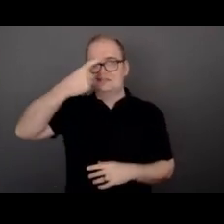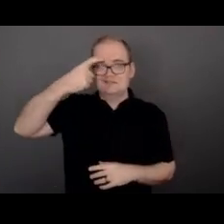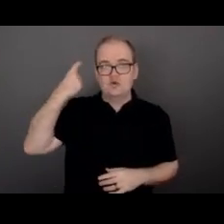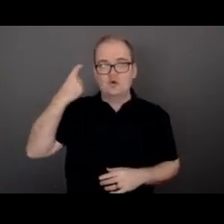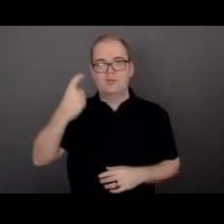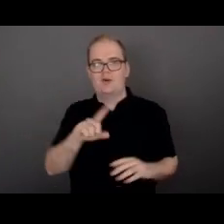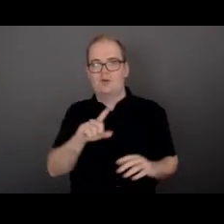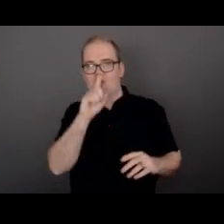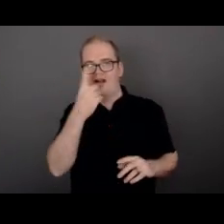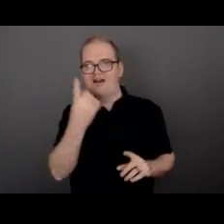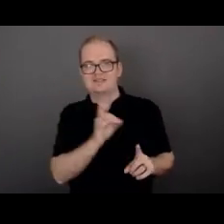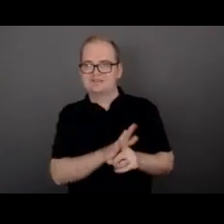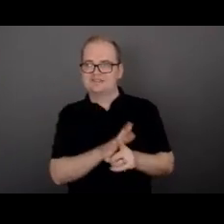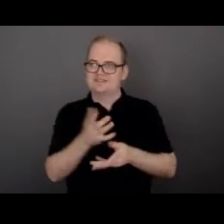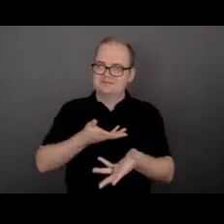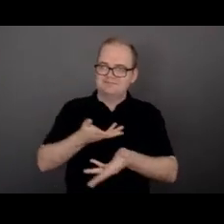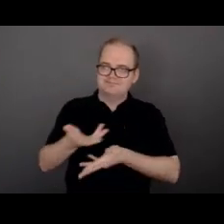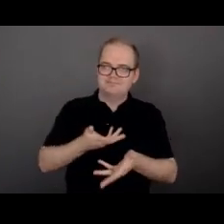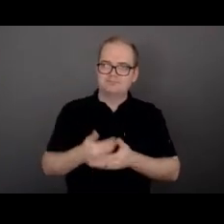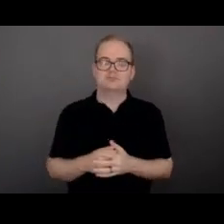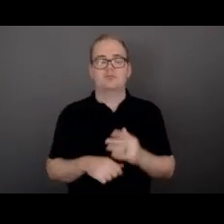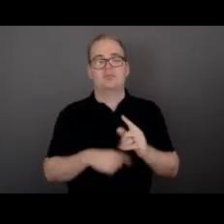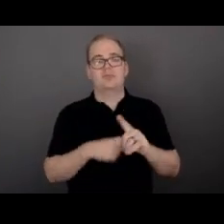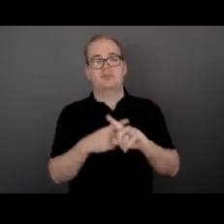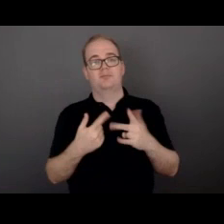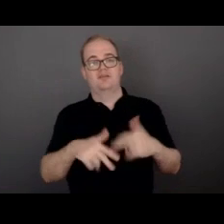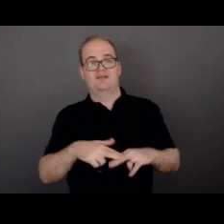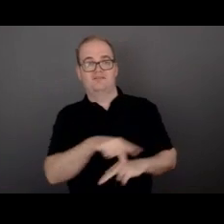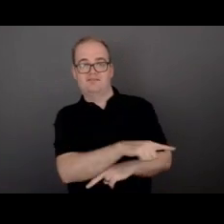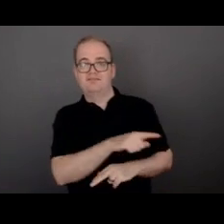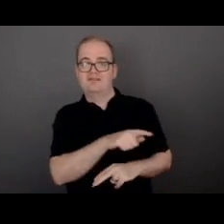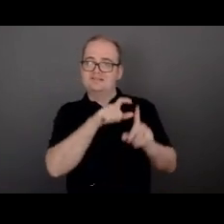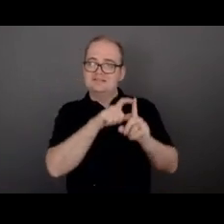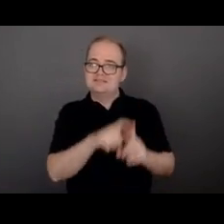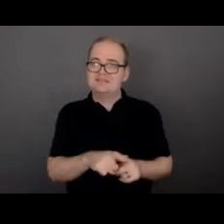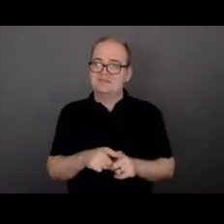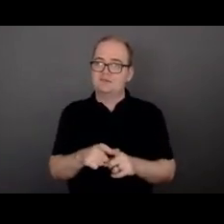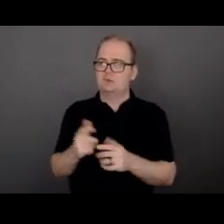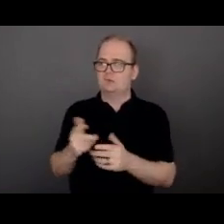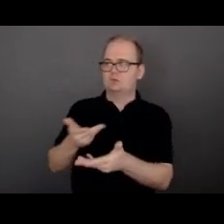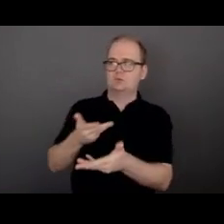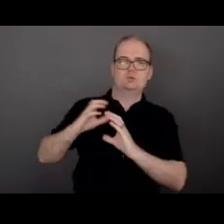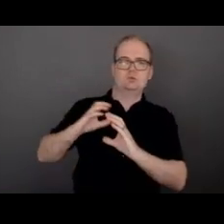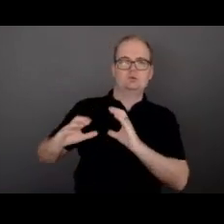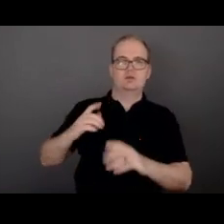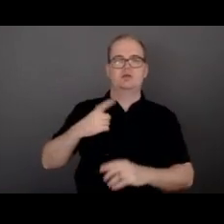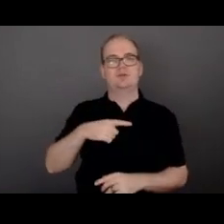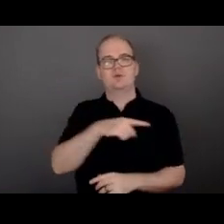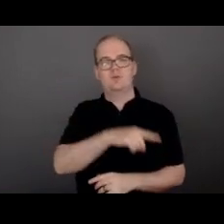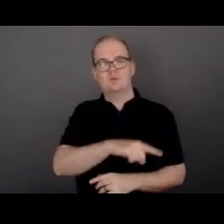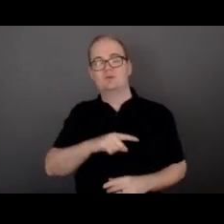As well as if they have got difficulty communicating because they are indigenous or they are CALD,